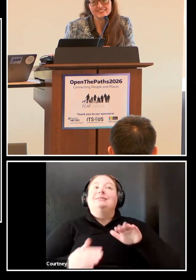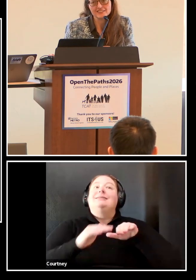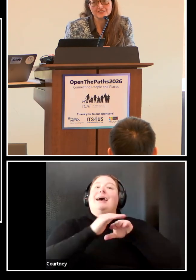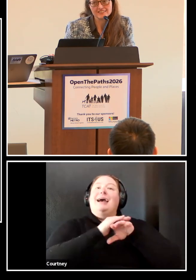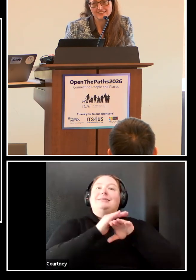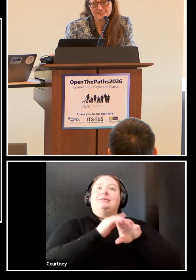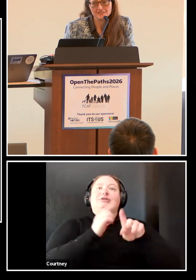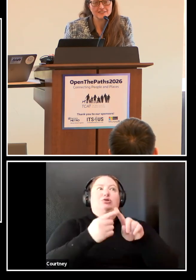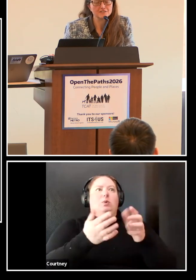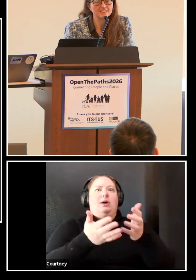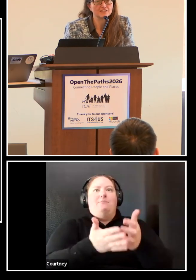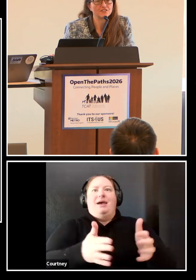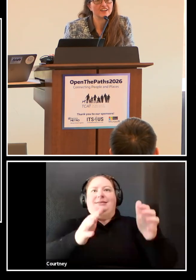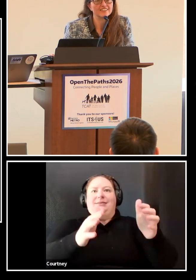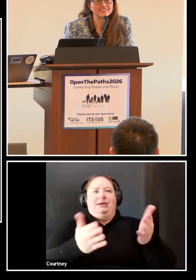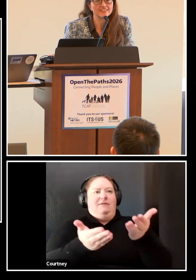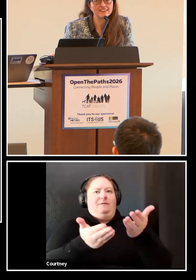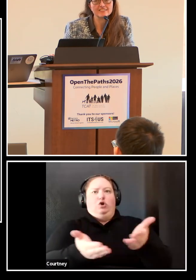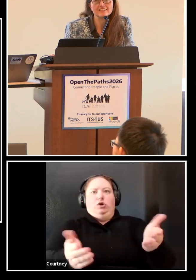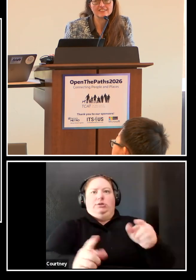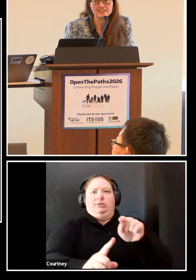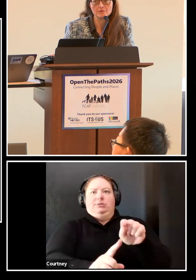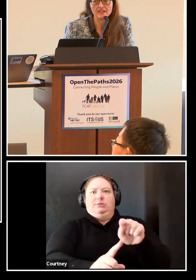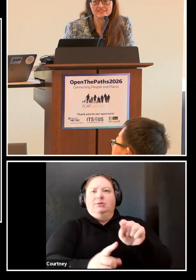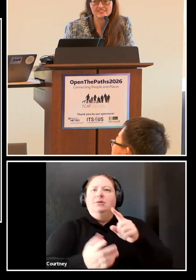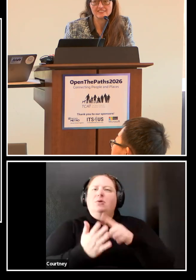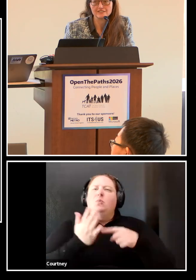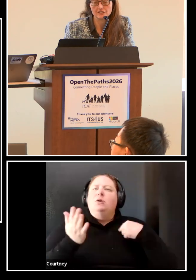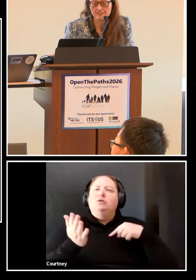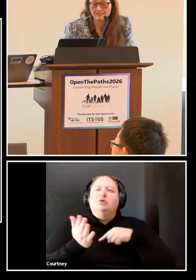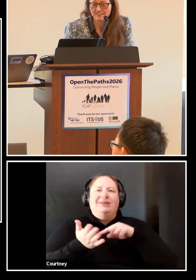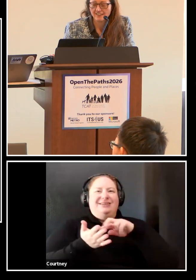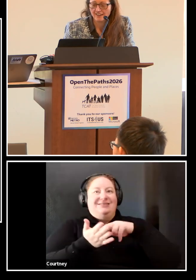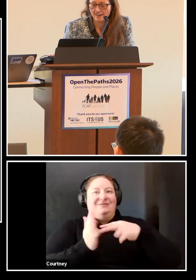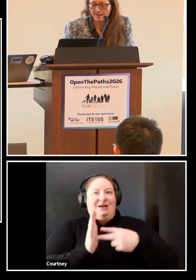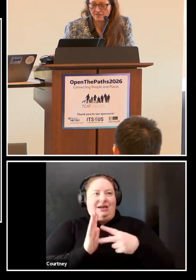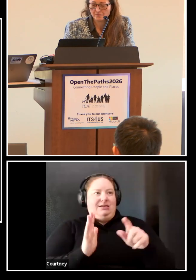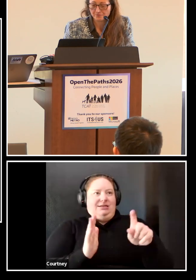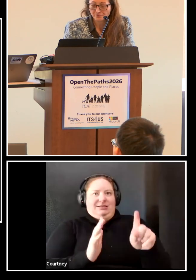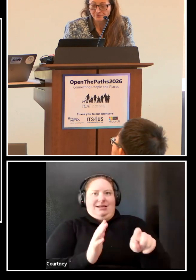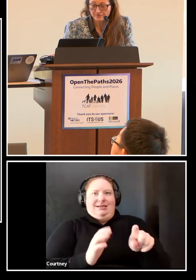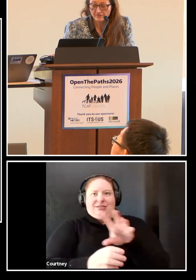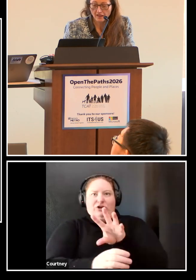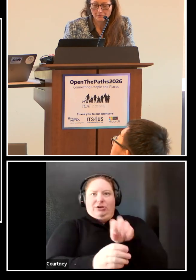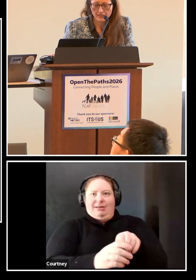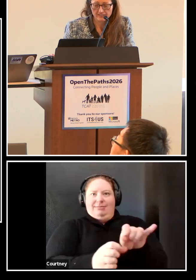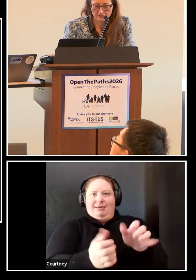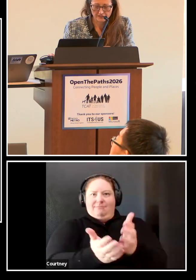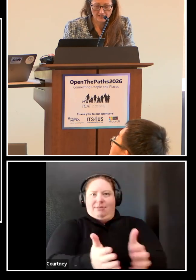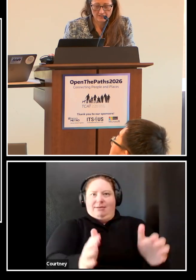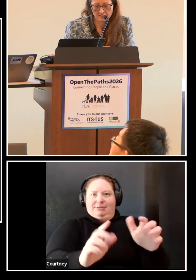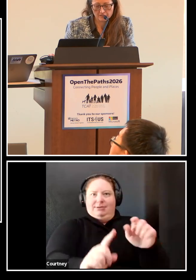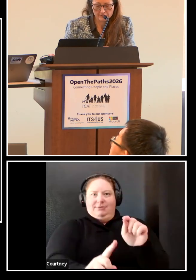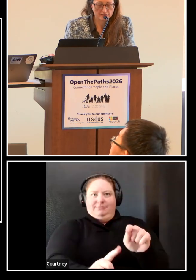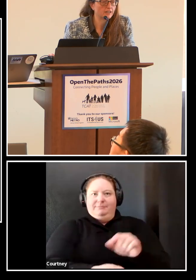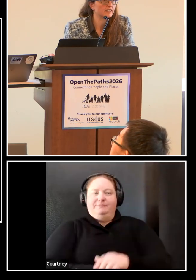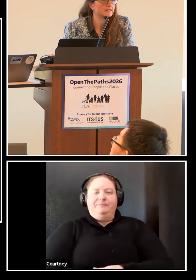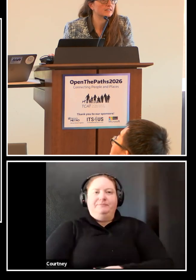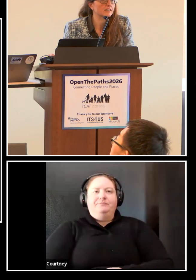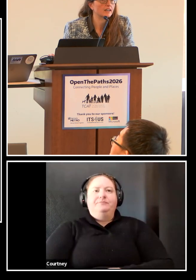this goes to what do we define as the necessary basket of goods? Um but for now we're trying to